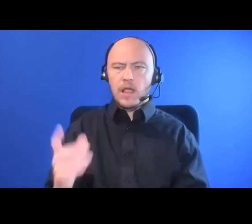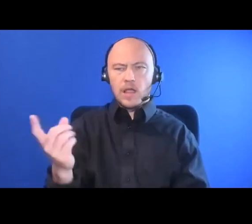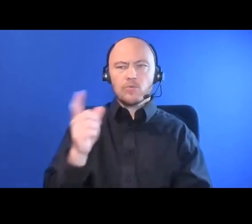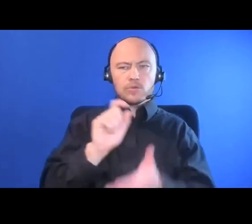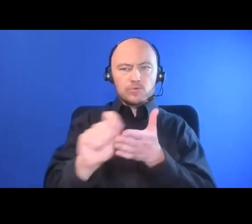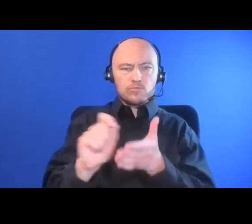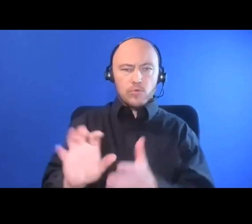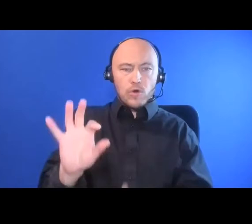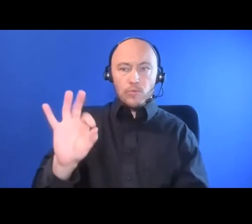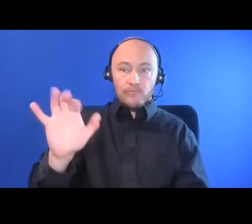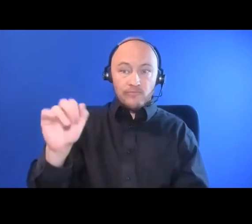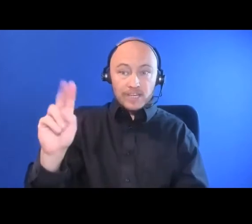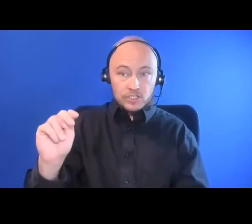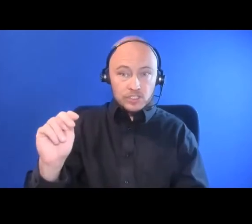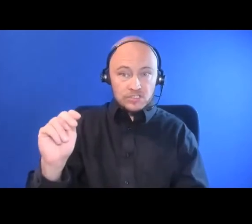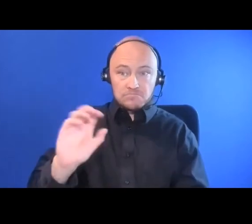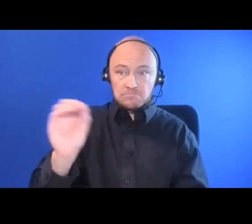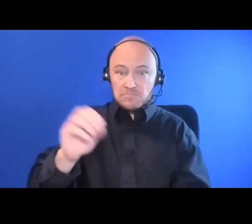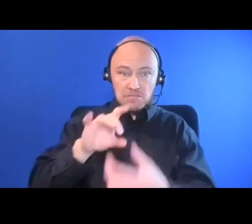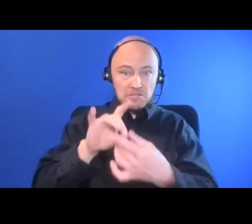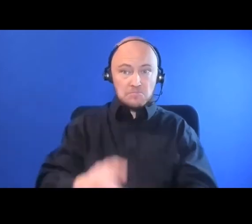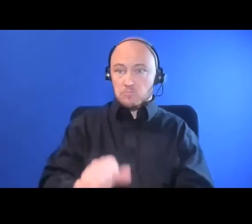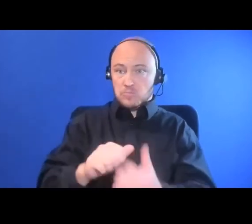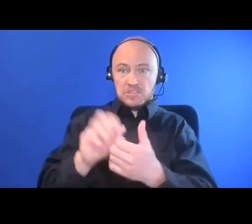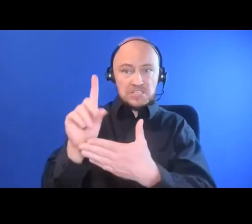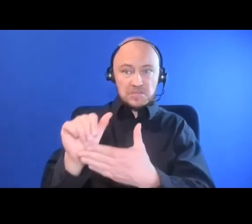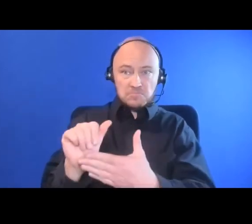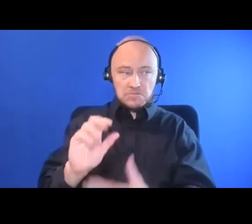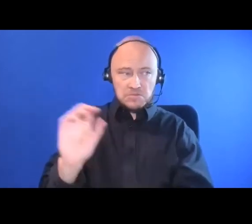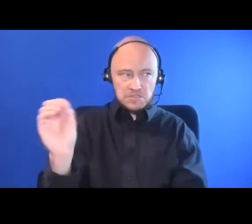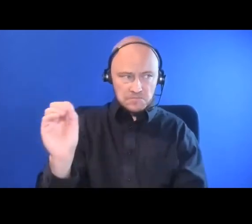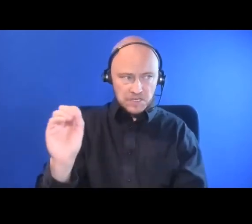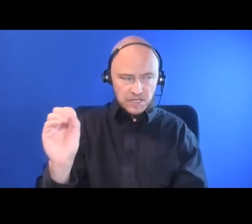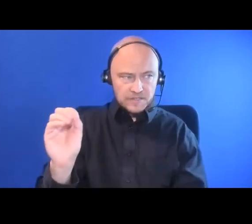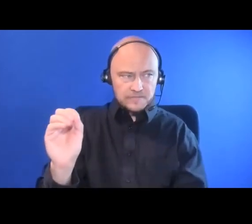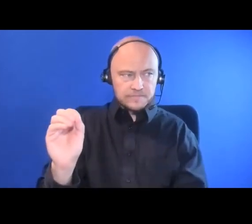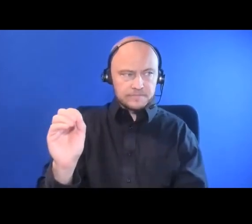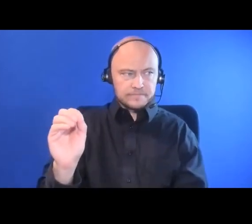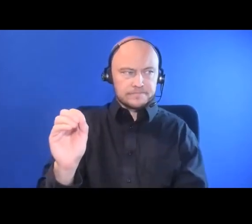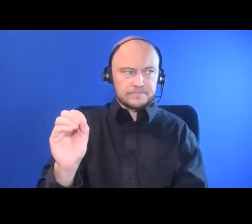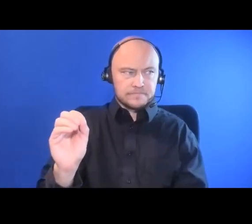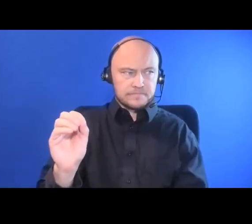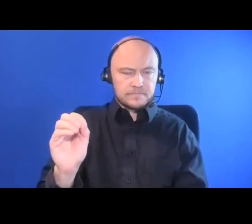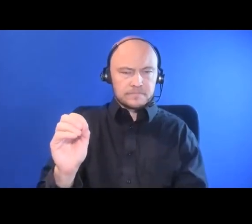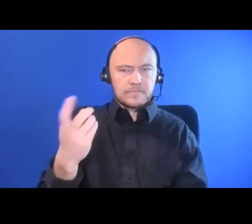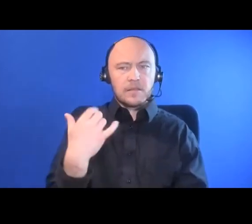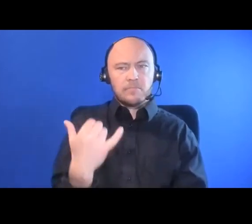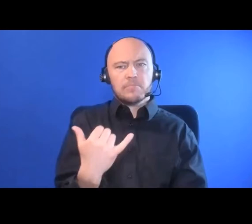that had nothing to do with disability before, but now I do in a way feel pigeonholed